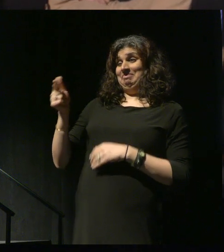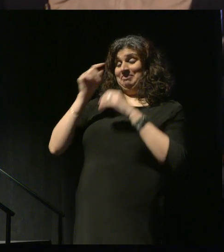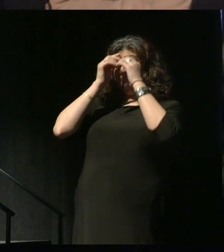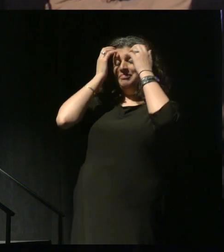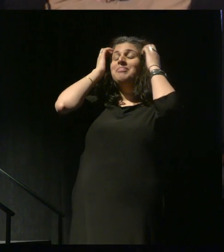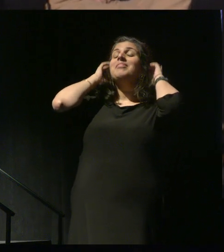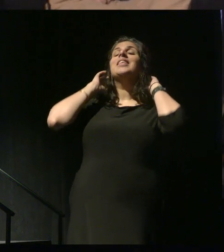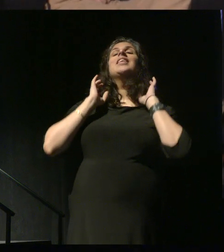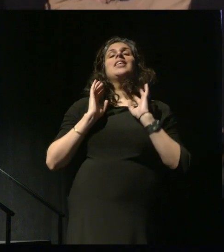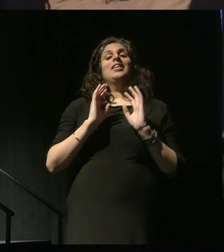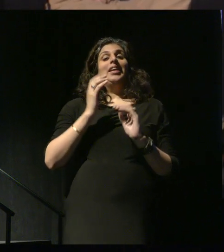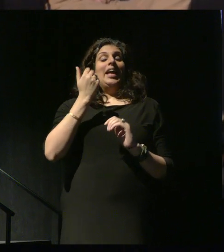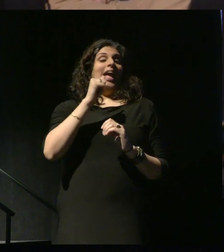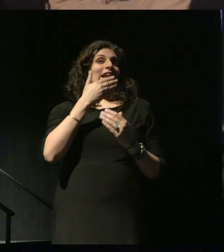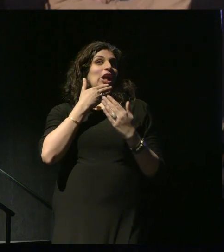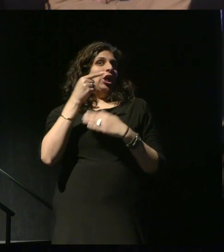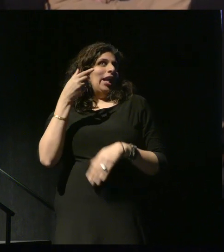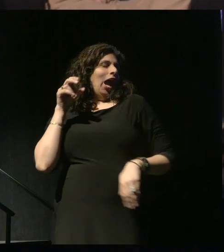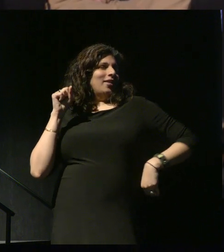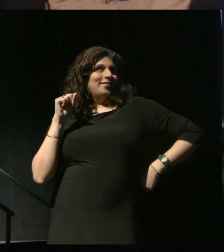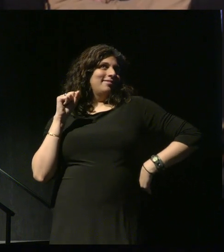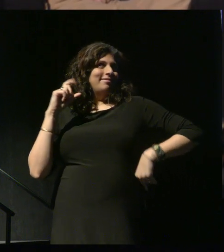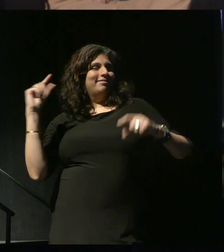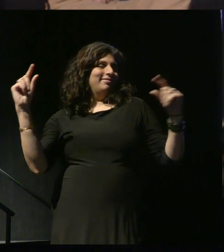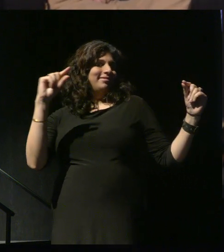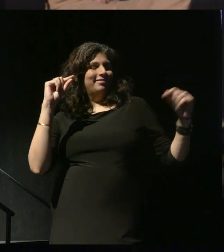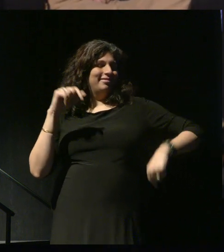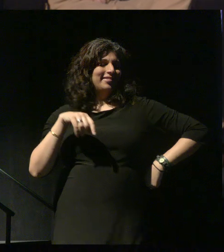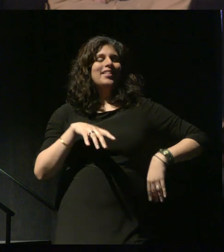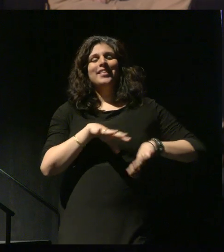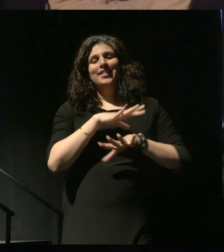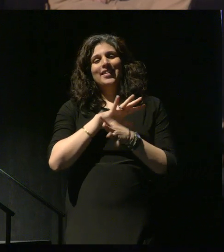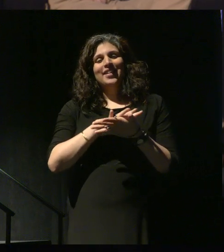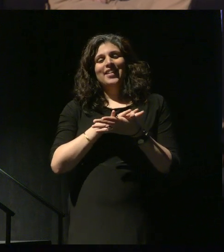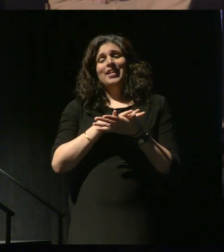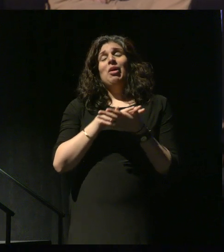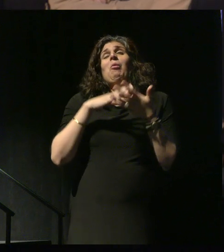Any good goss? Well.